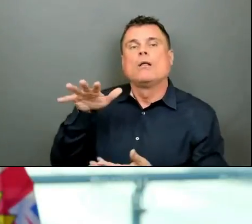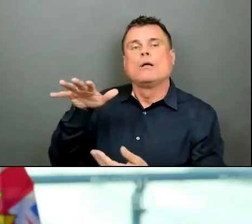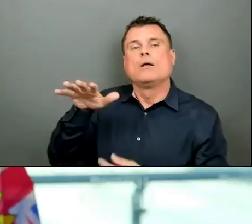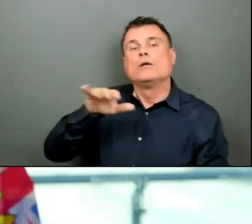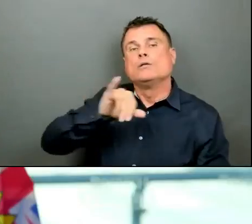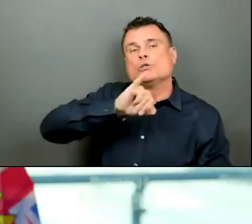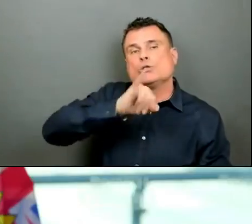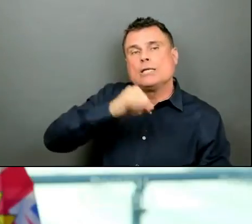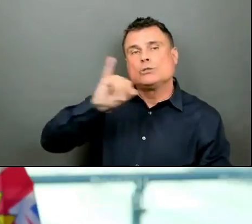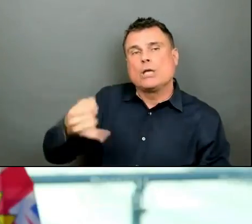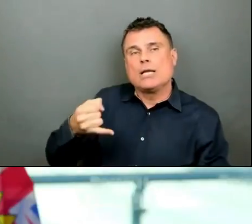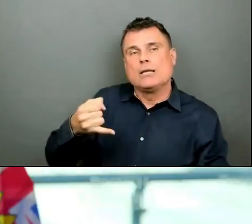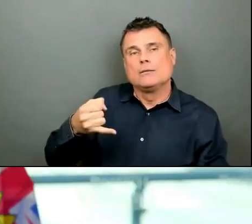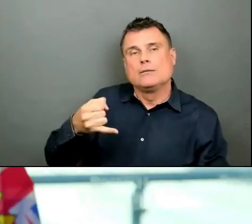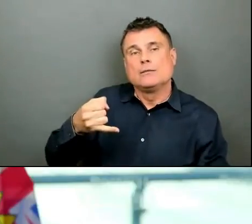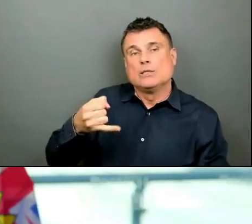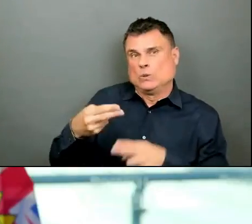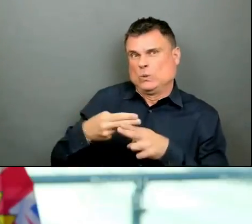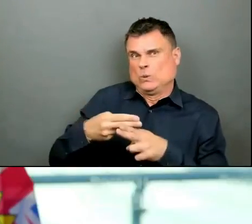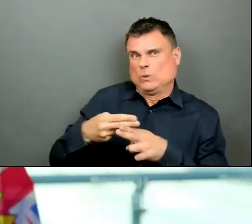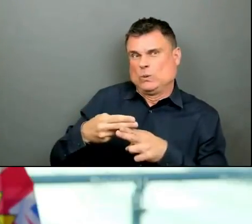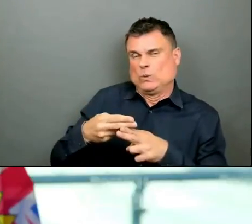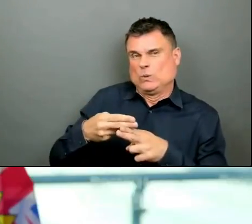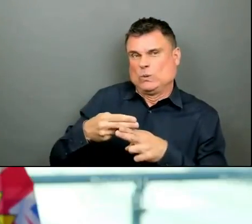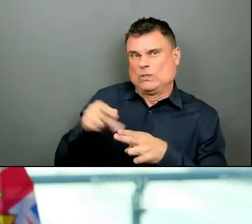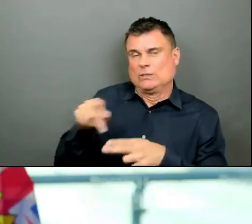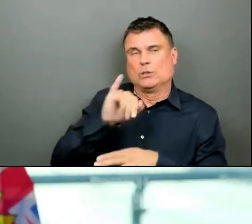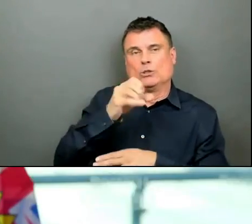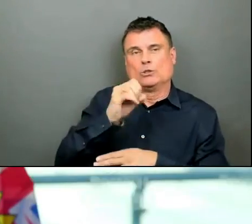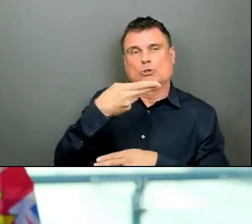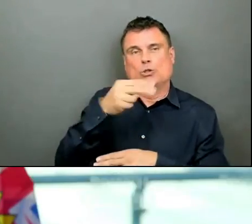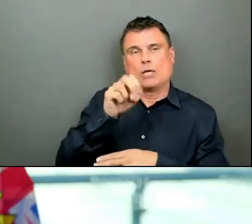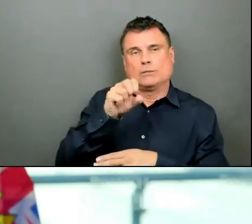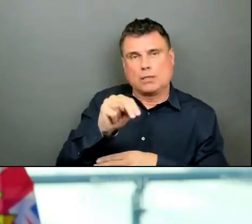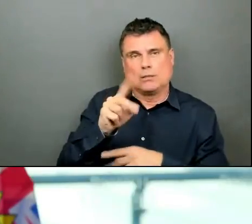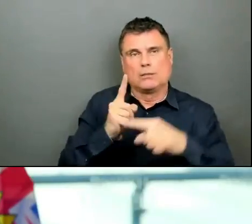the next few weeks as well. We will be able to ramp it up more quickly